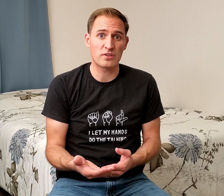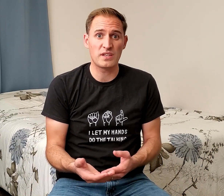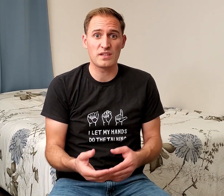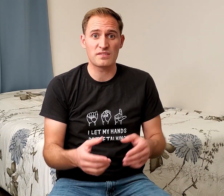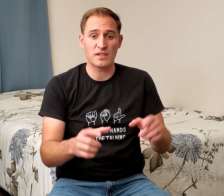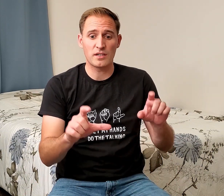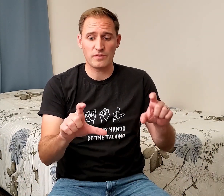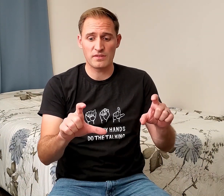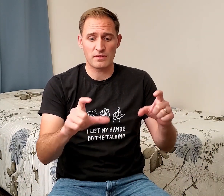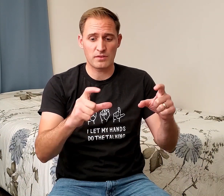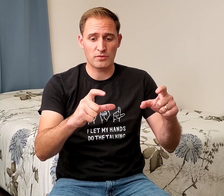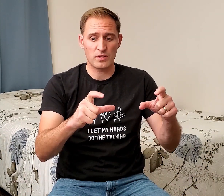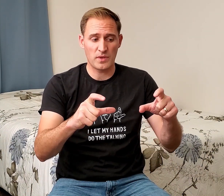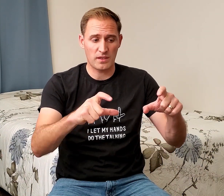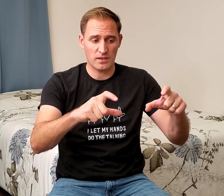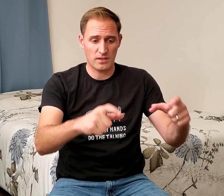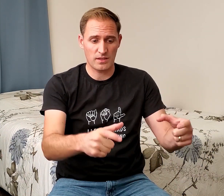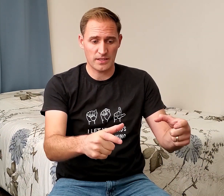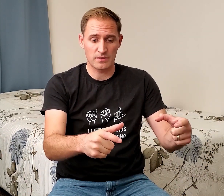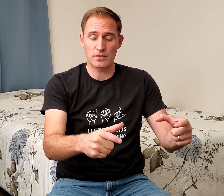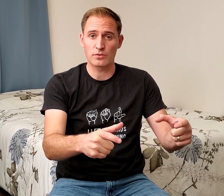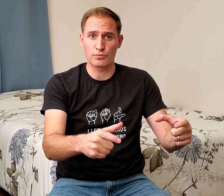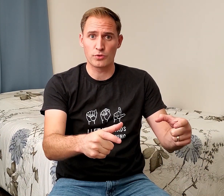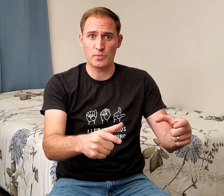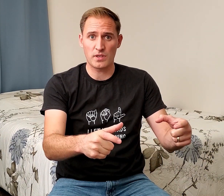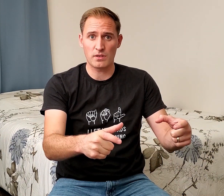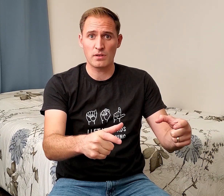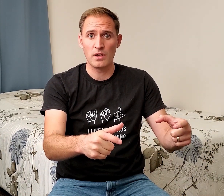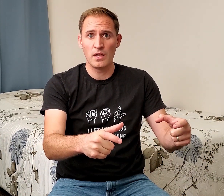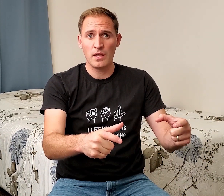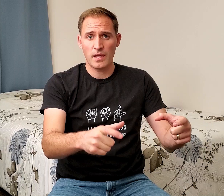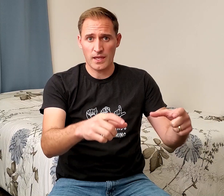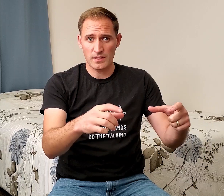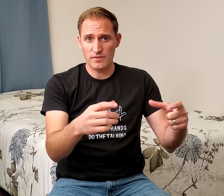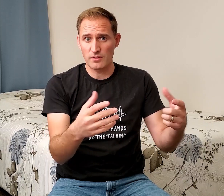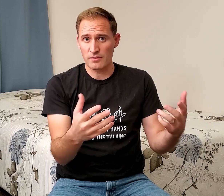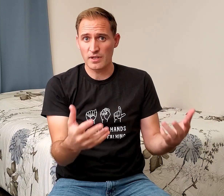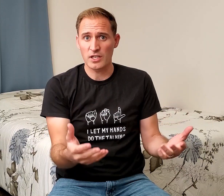itself is you're going to make like a little group here and if you're talking